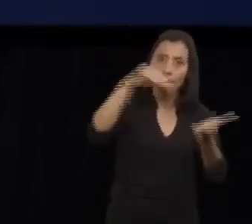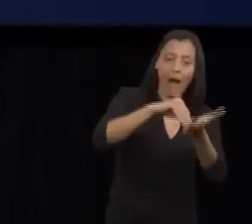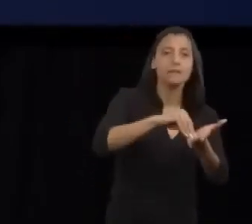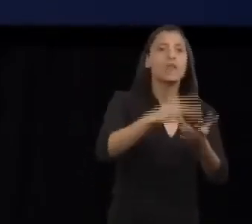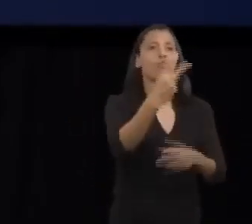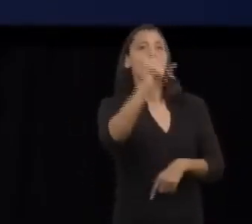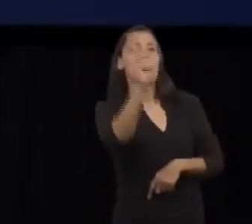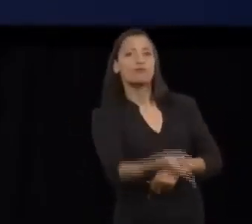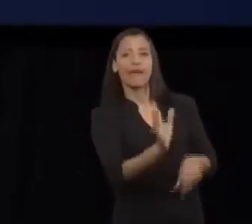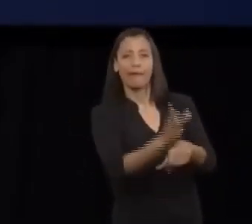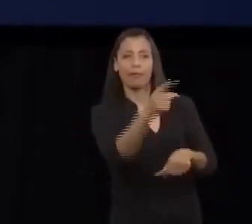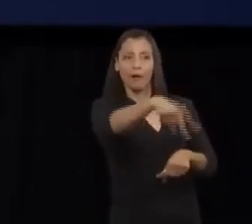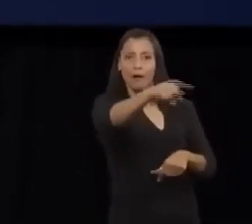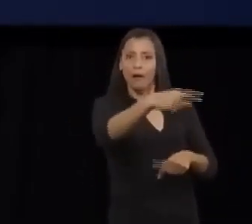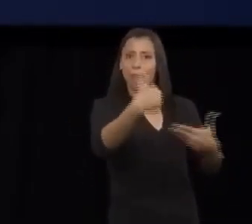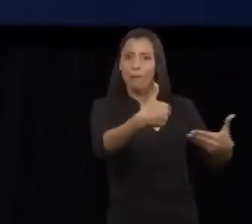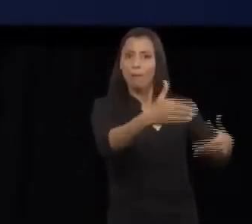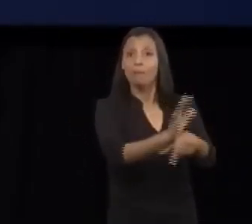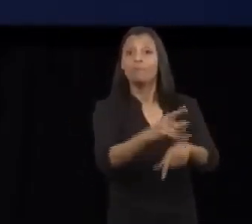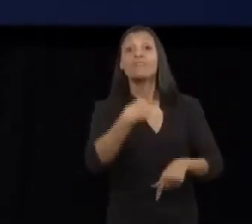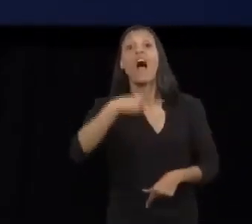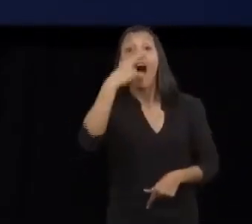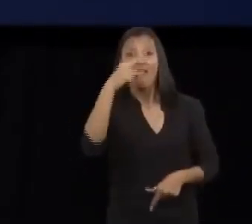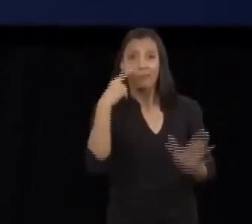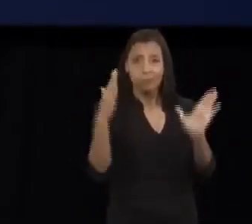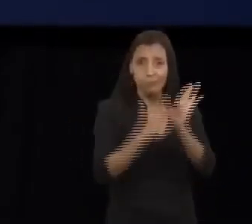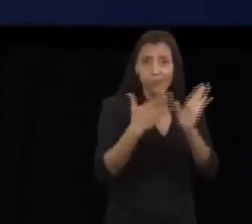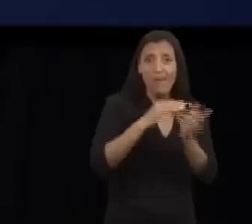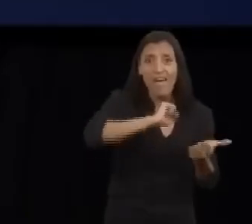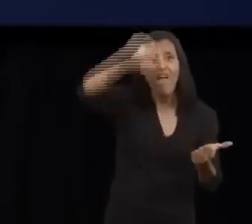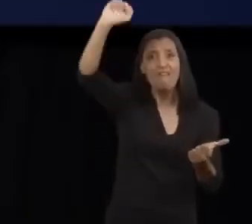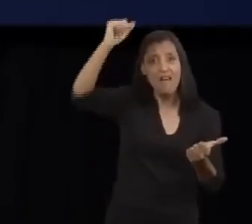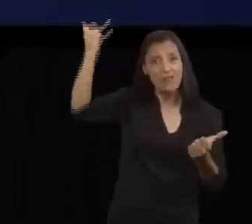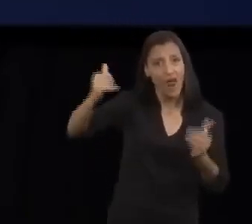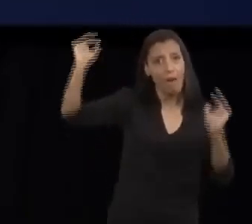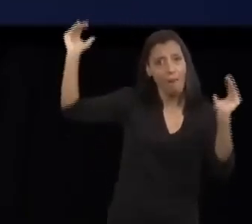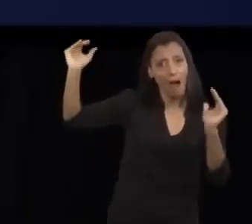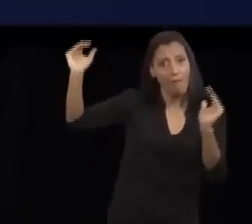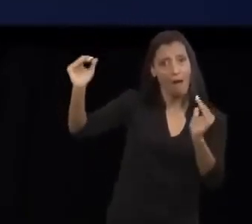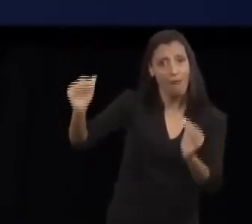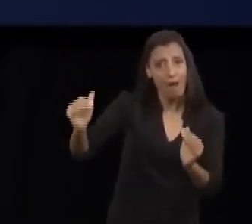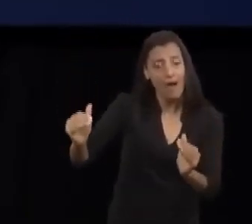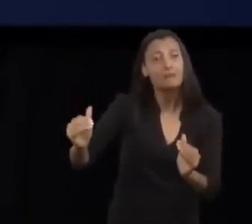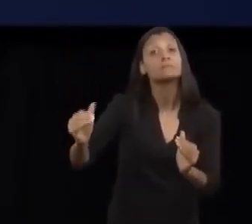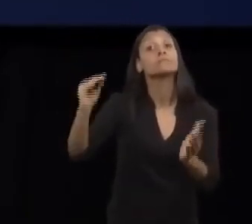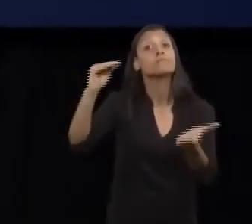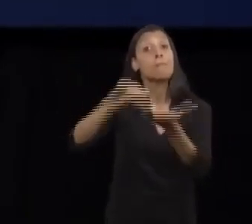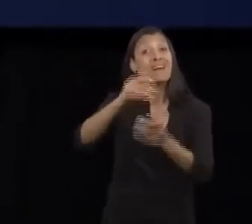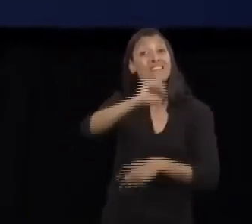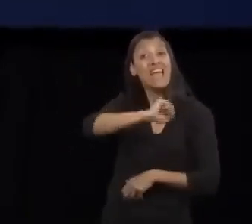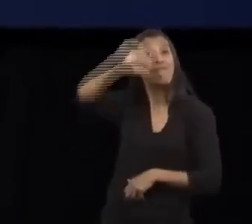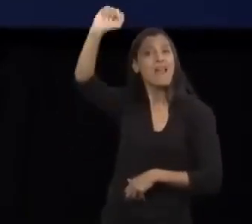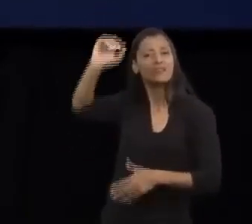and inflation continues to drop. In fact, inflation does not happen instantly.